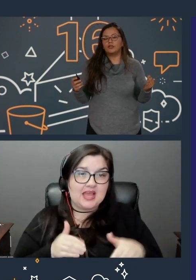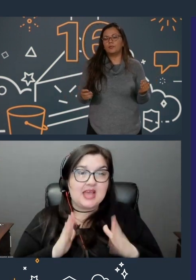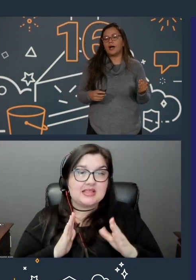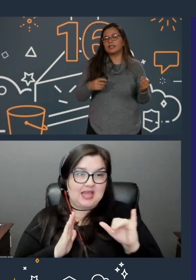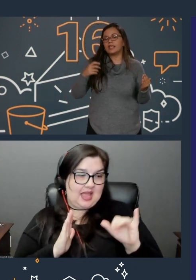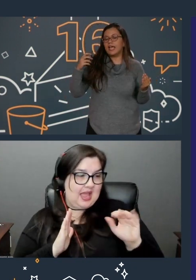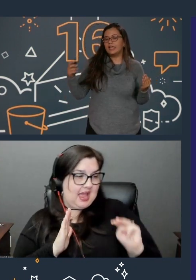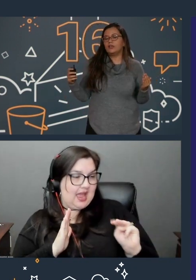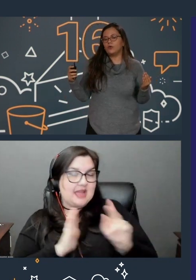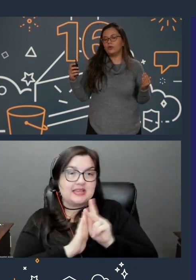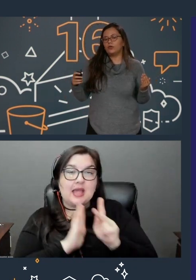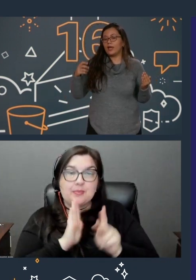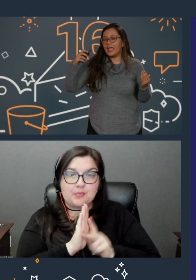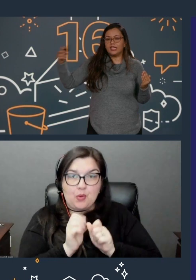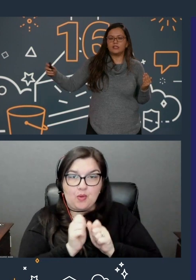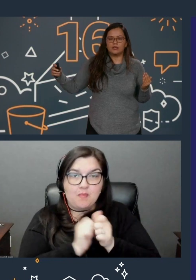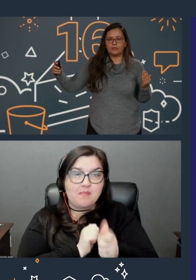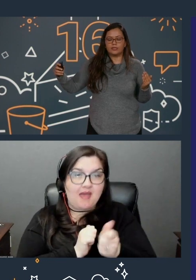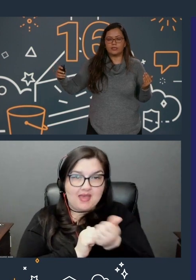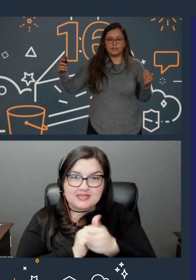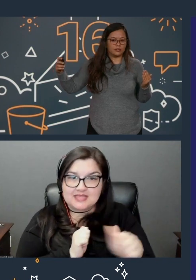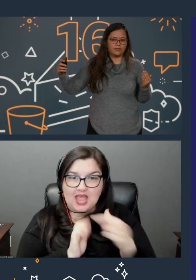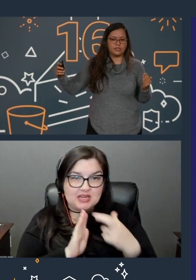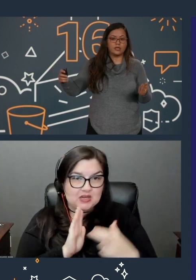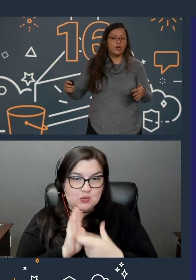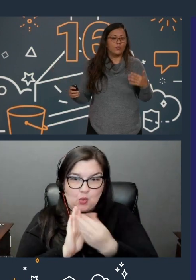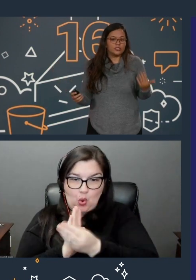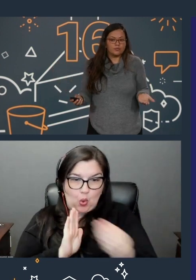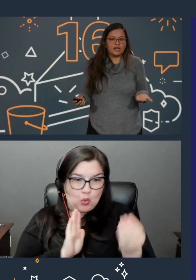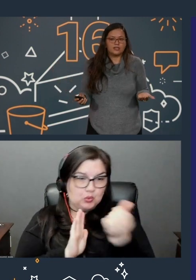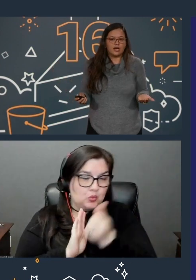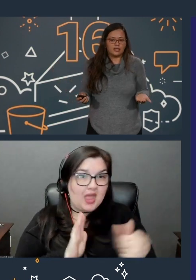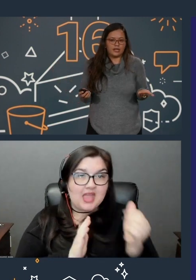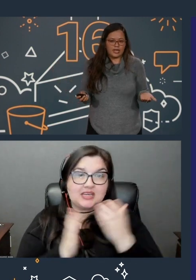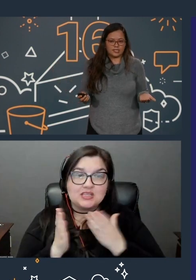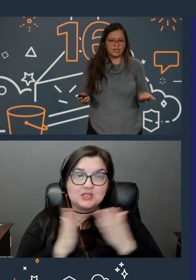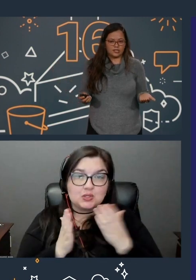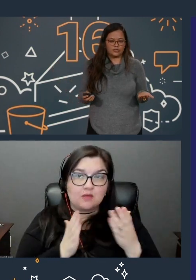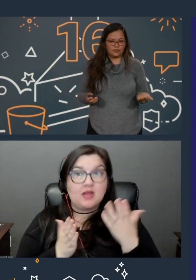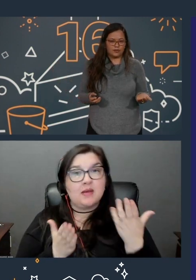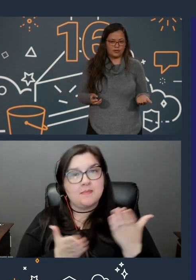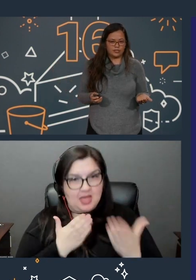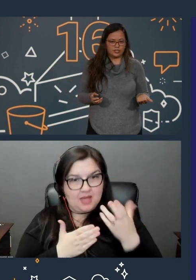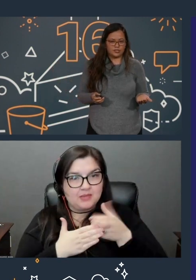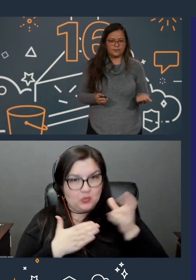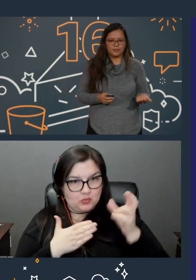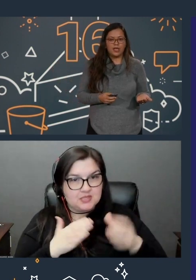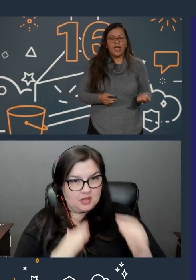to pass any role to any service, which may result in an escalation of privileges.